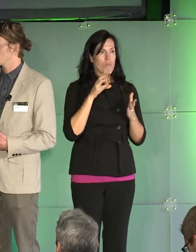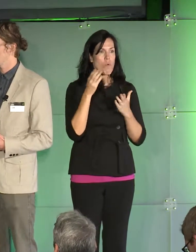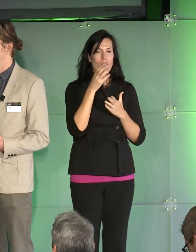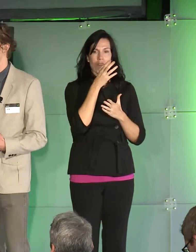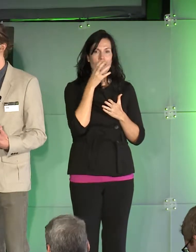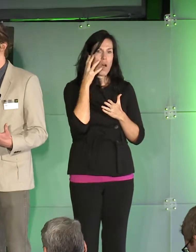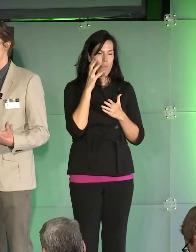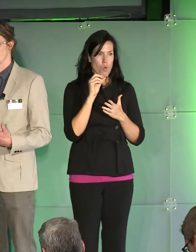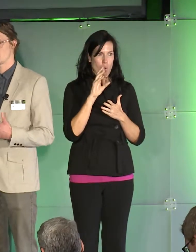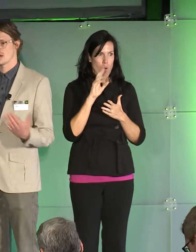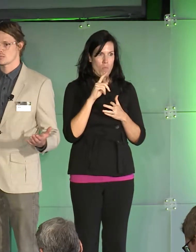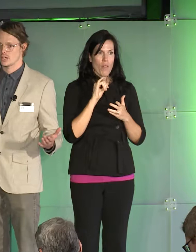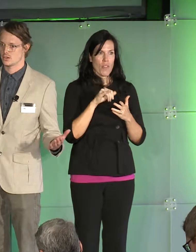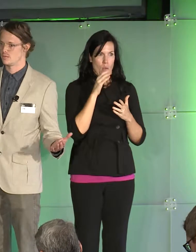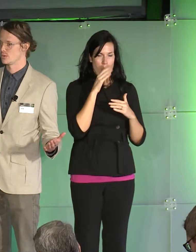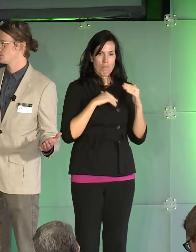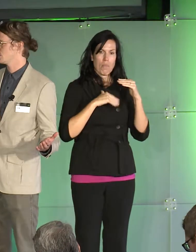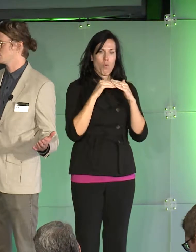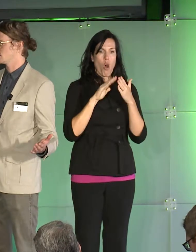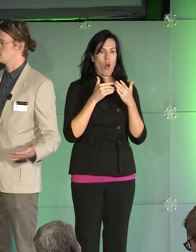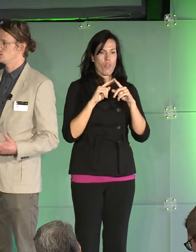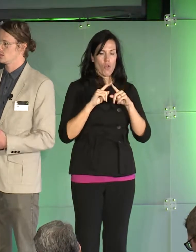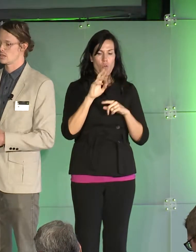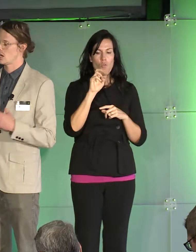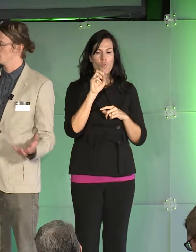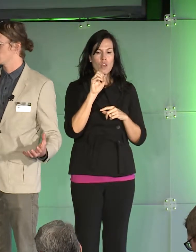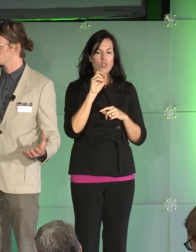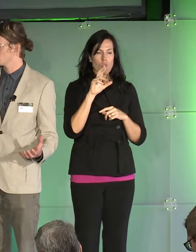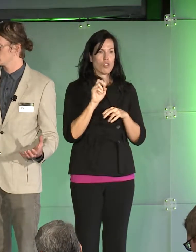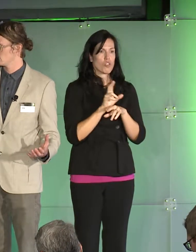that would essentially maximize all of the resources that's used in the coffee production process